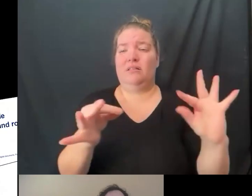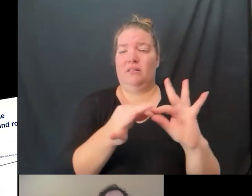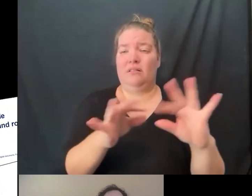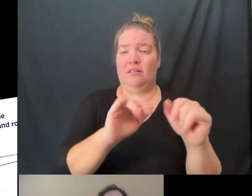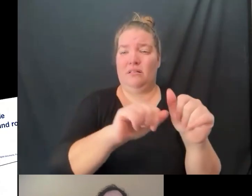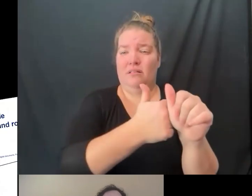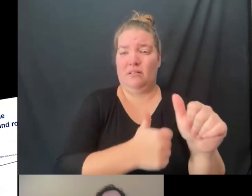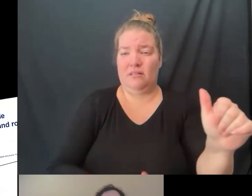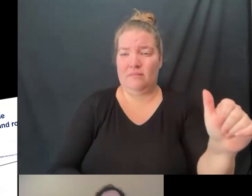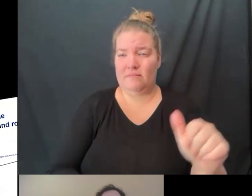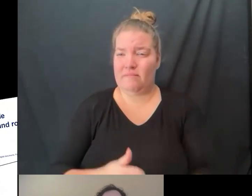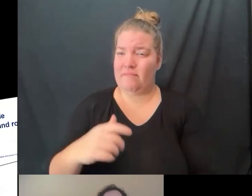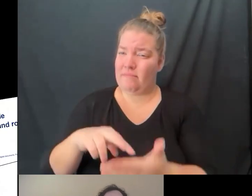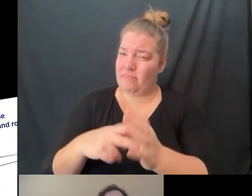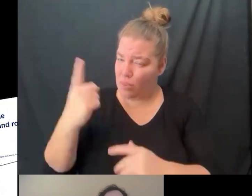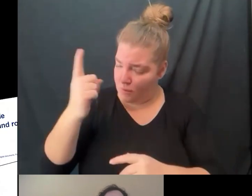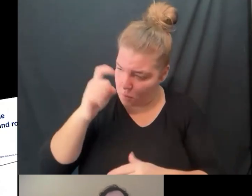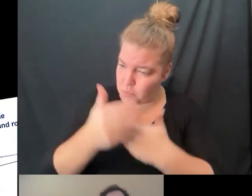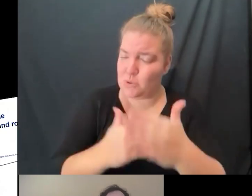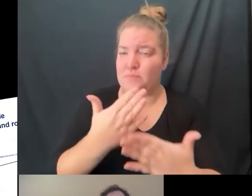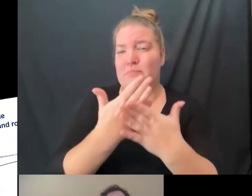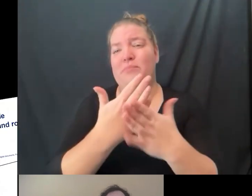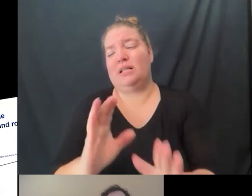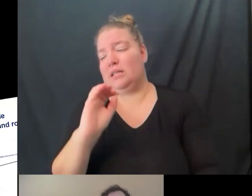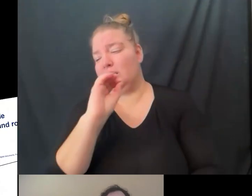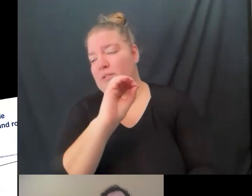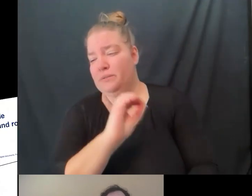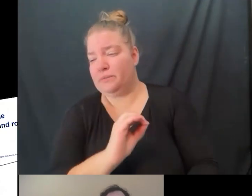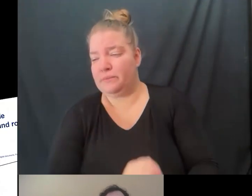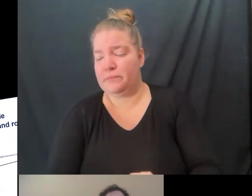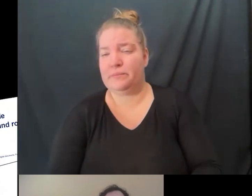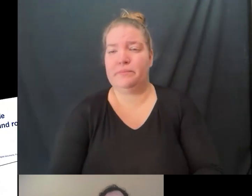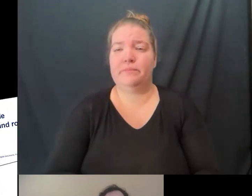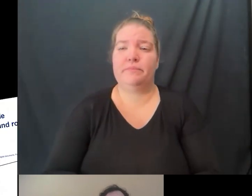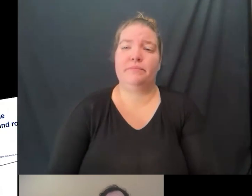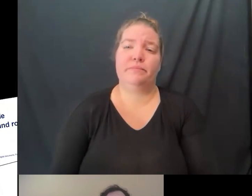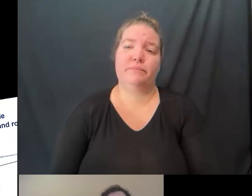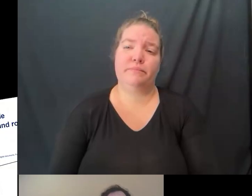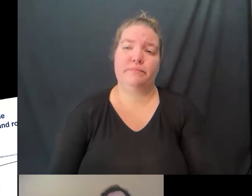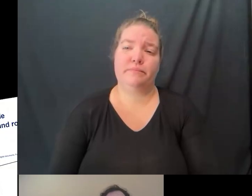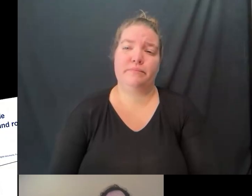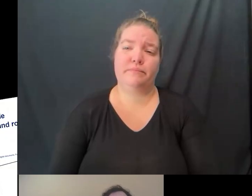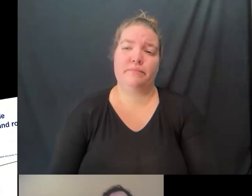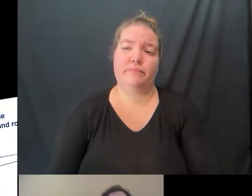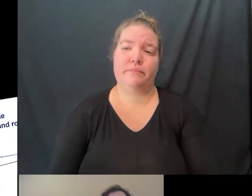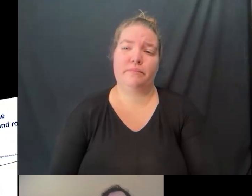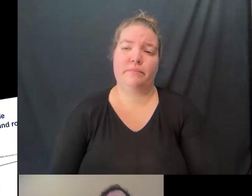means someone who can't perceive the photos can't be part of the process. Because they don't know what's in the photo because there's no Alt text.